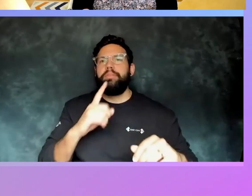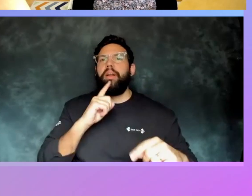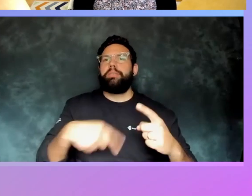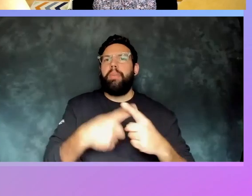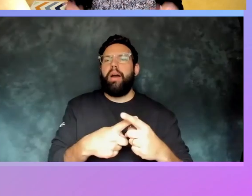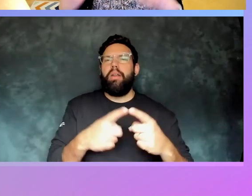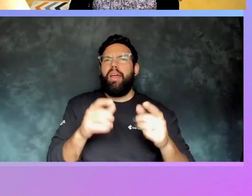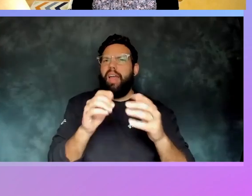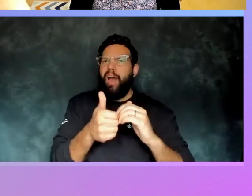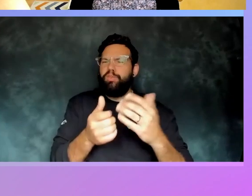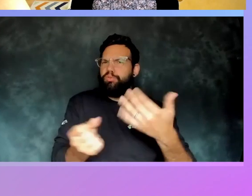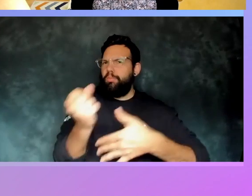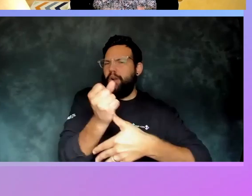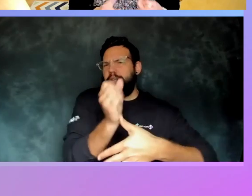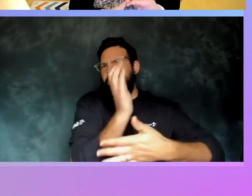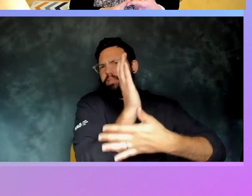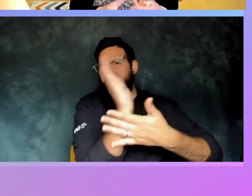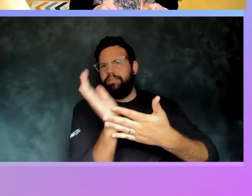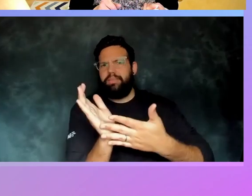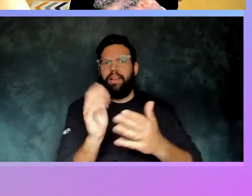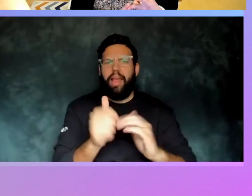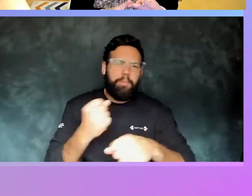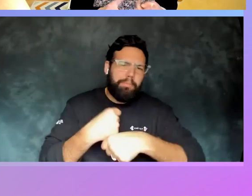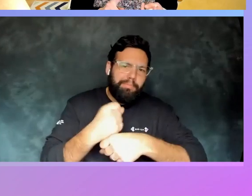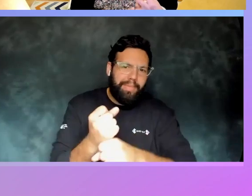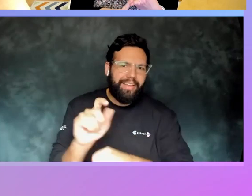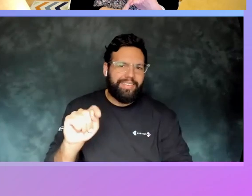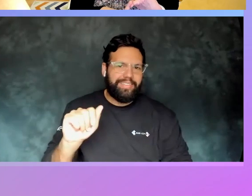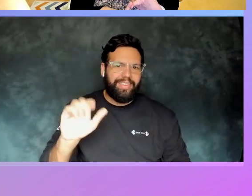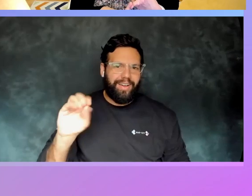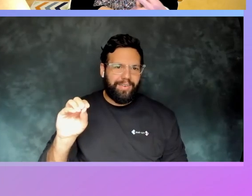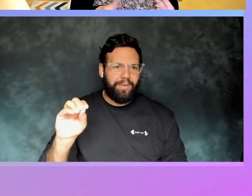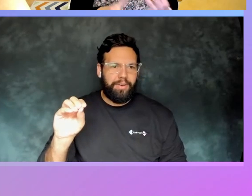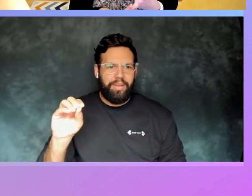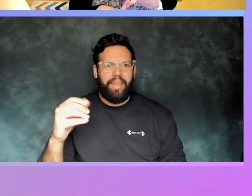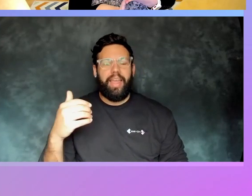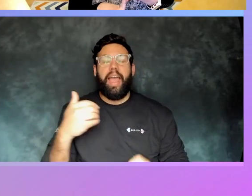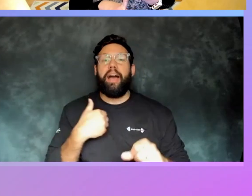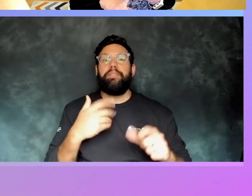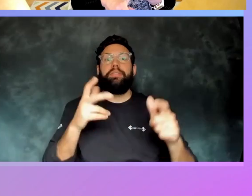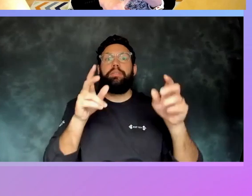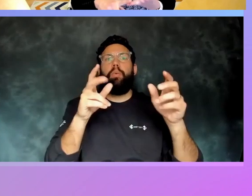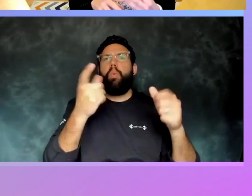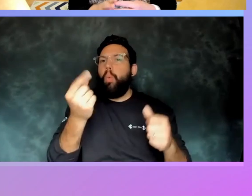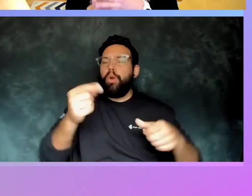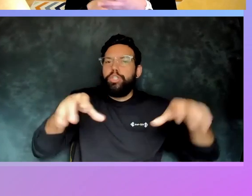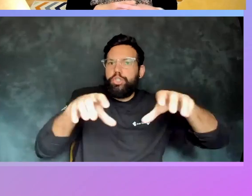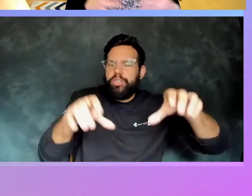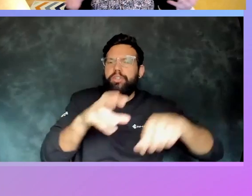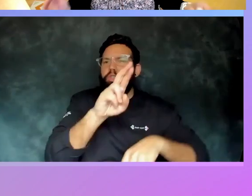trips a lot of because people up, but the heading order is so important to the AT users, screen reader users, I wanted to include it in this data